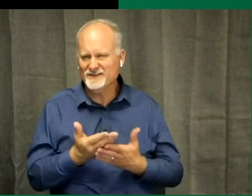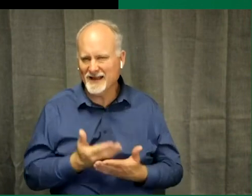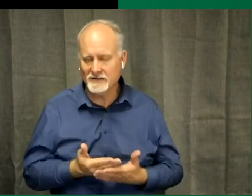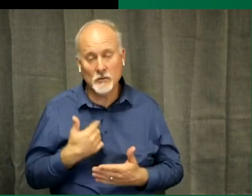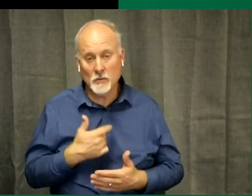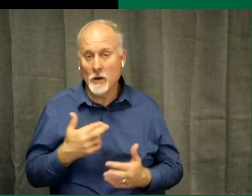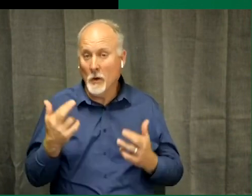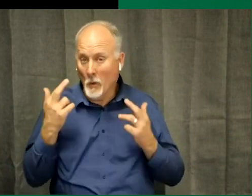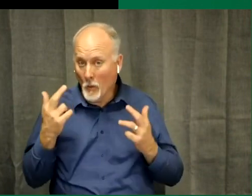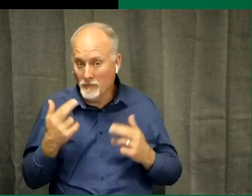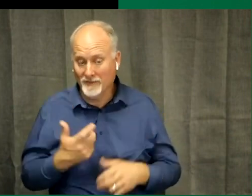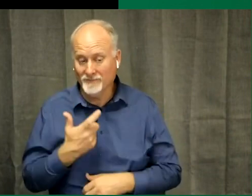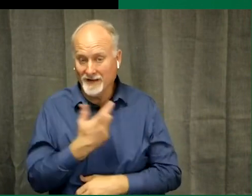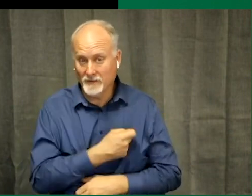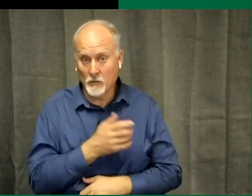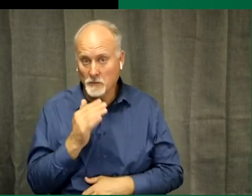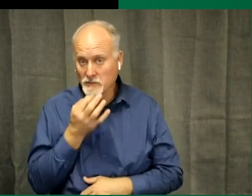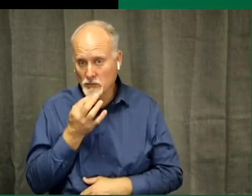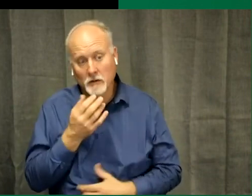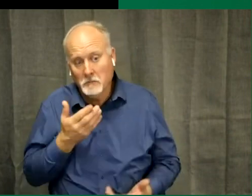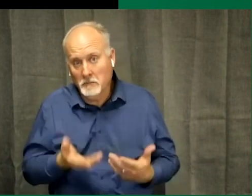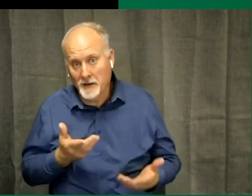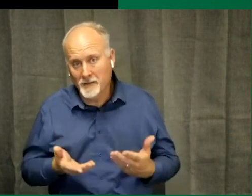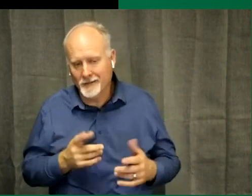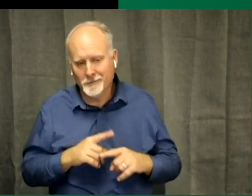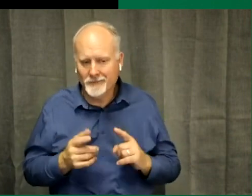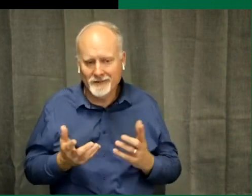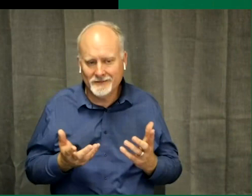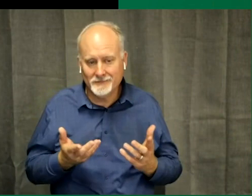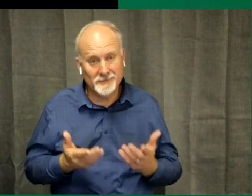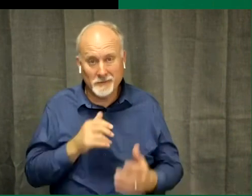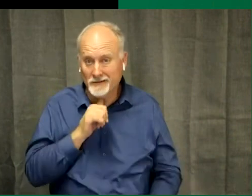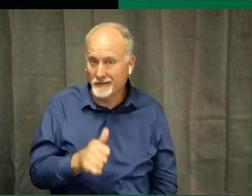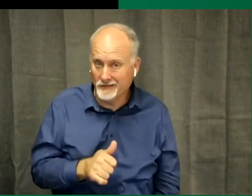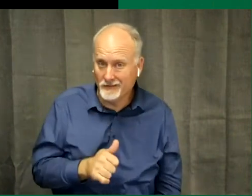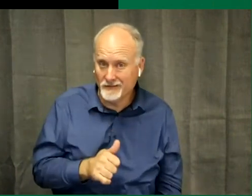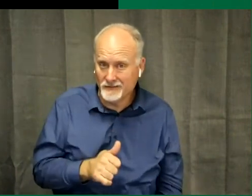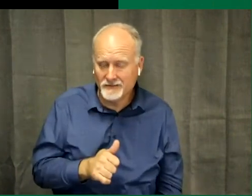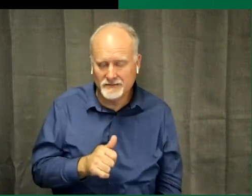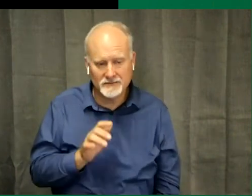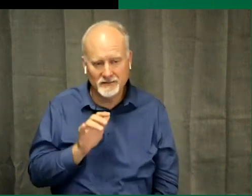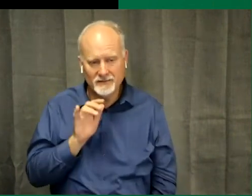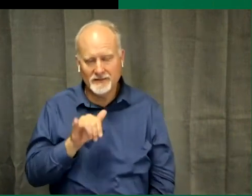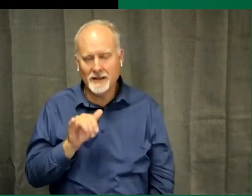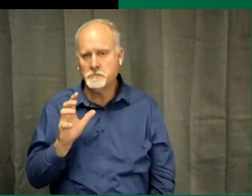will be here soon and it might be but then again it might not be so that's a prediction we can't